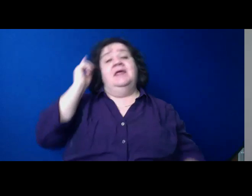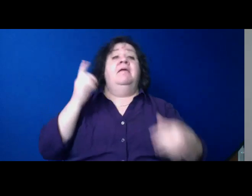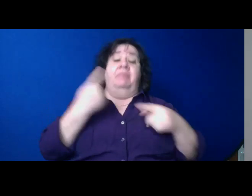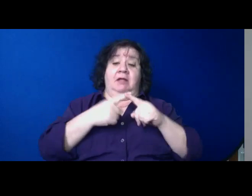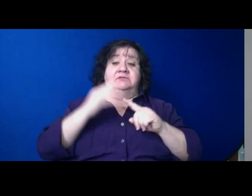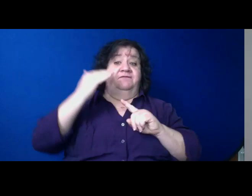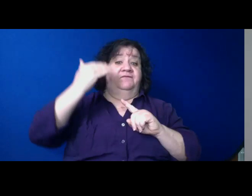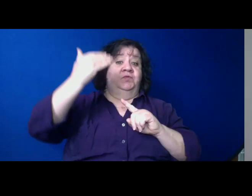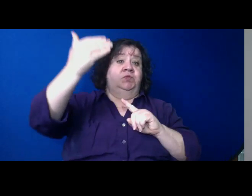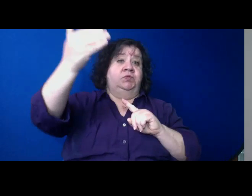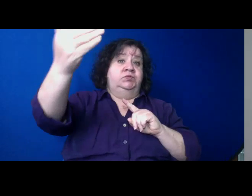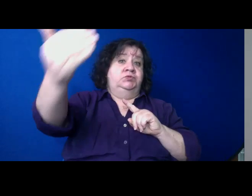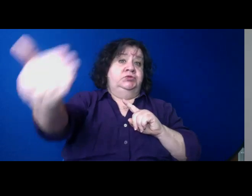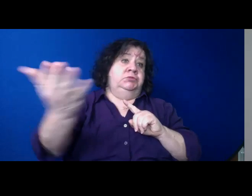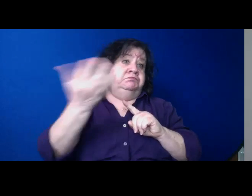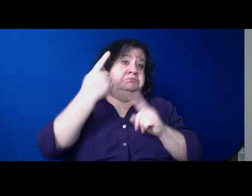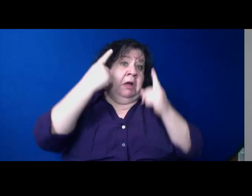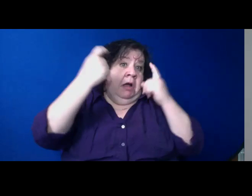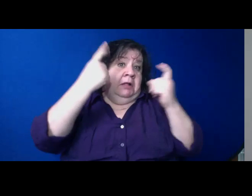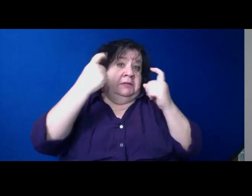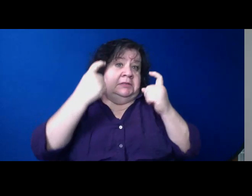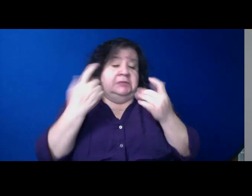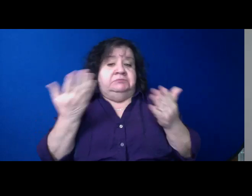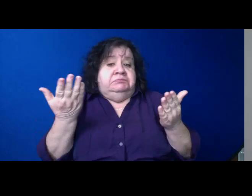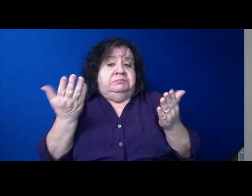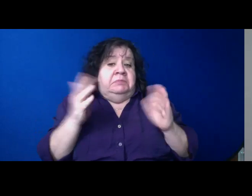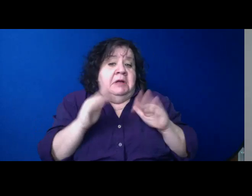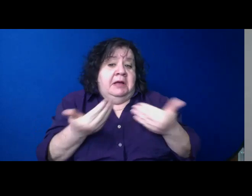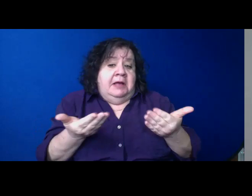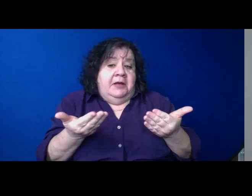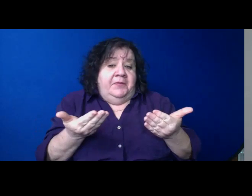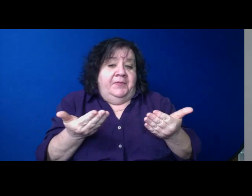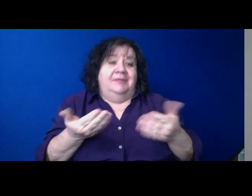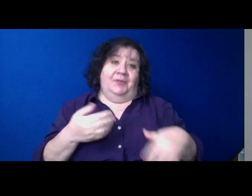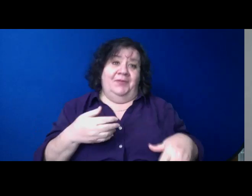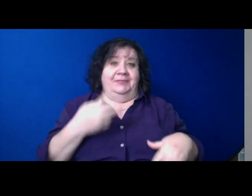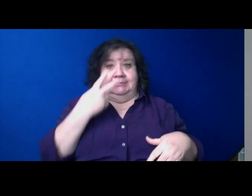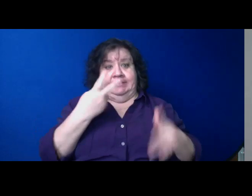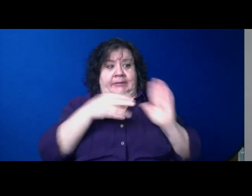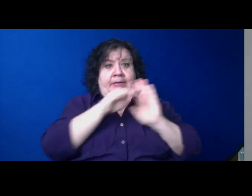will be around three important topics three first of all we're going to discuss about covet 19